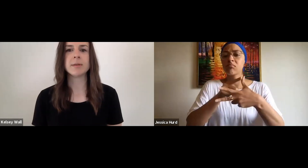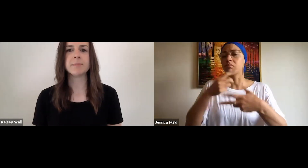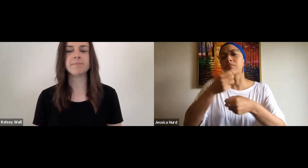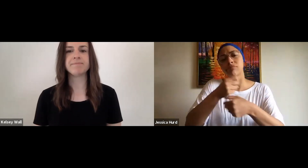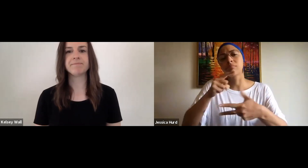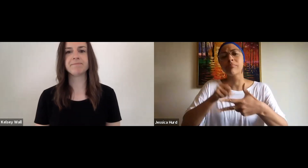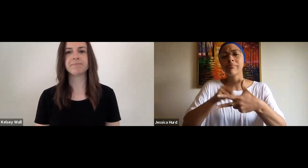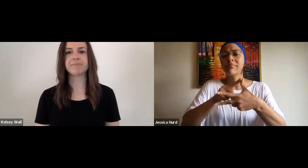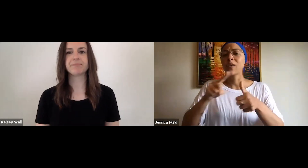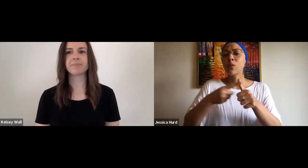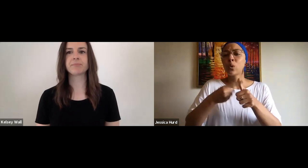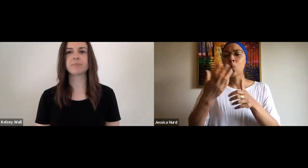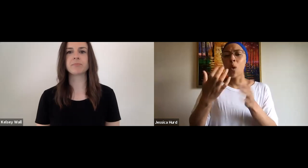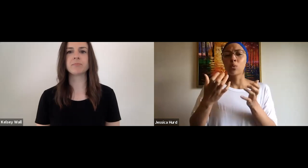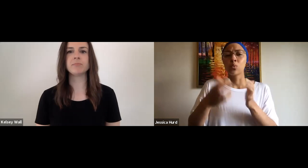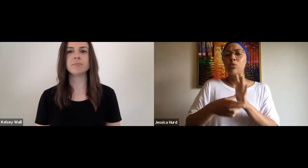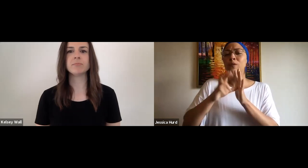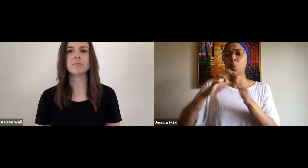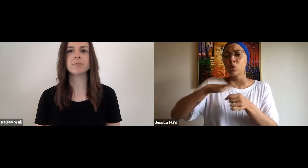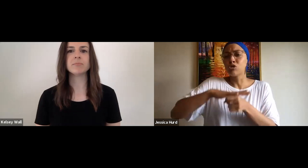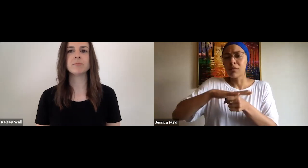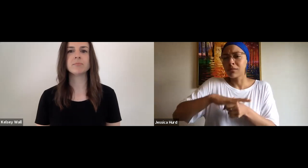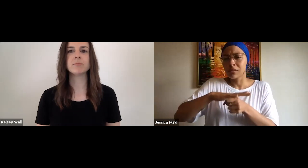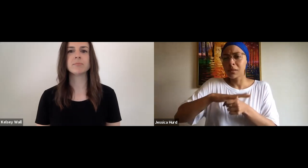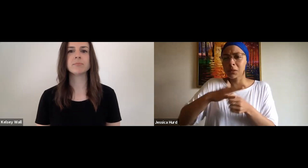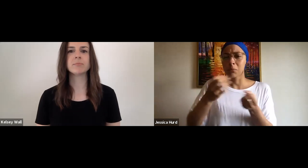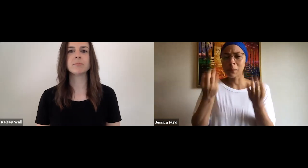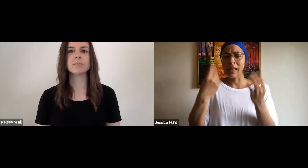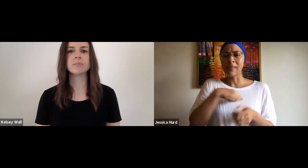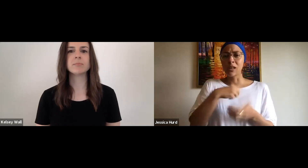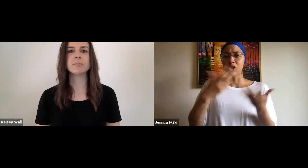So, today we have 3 objectives. First one, we want to review